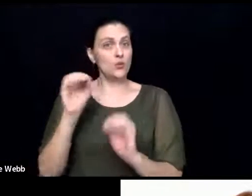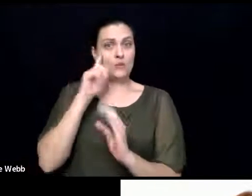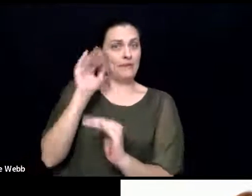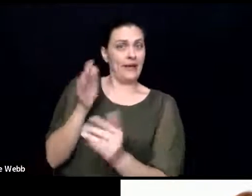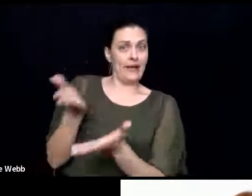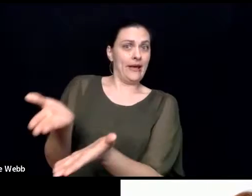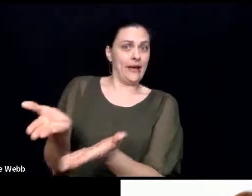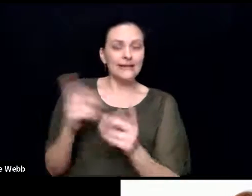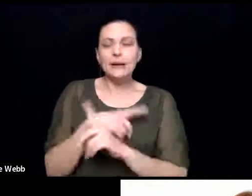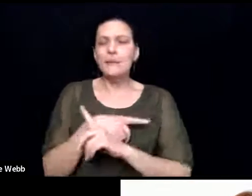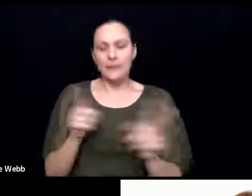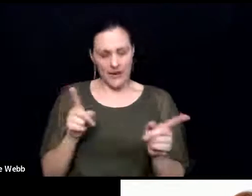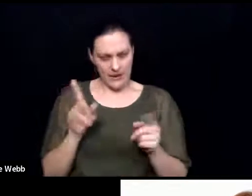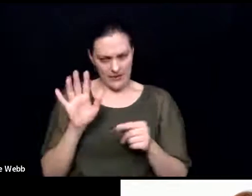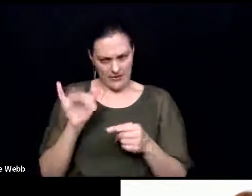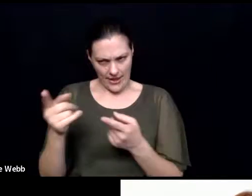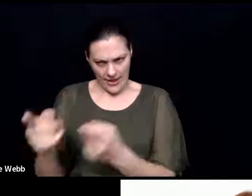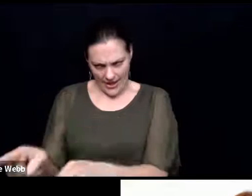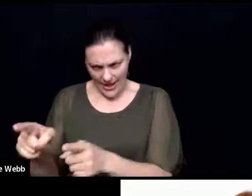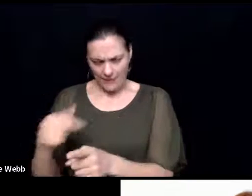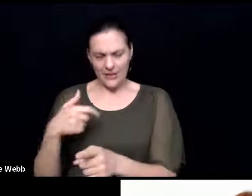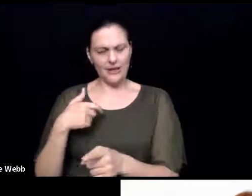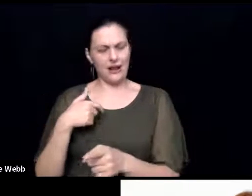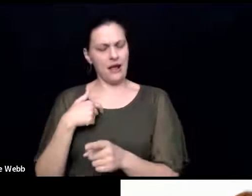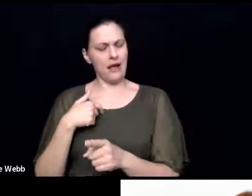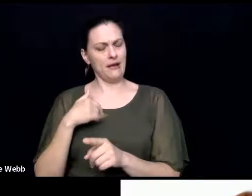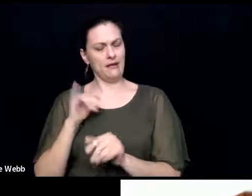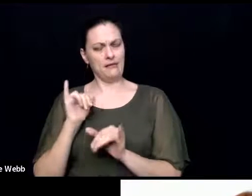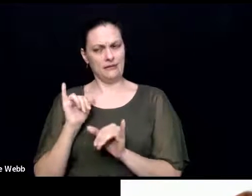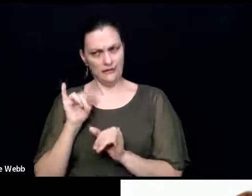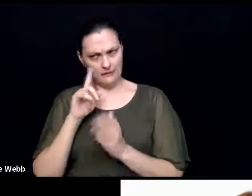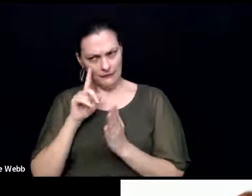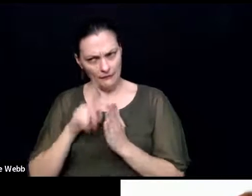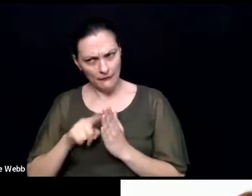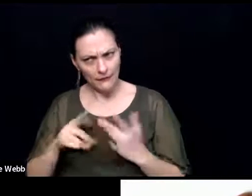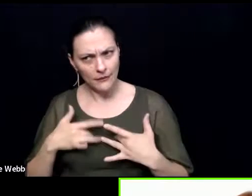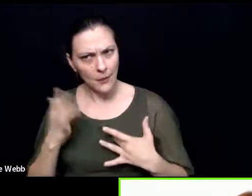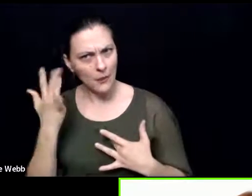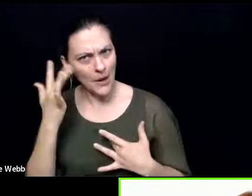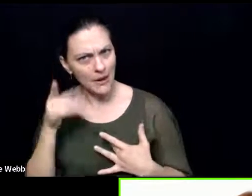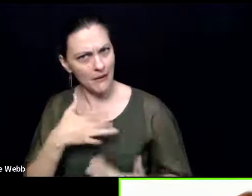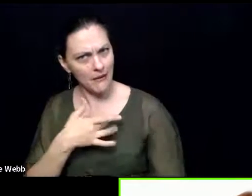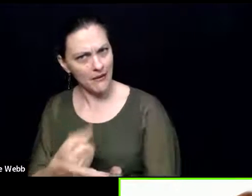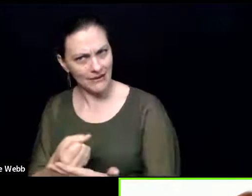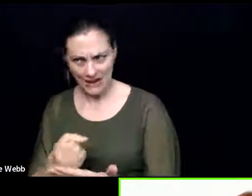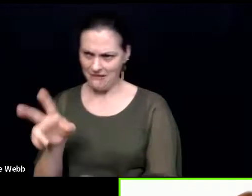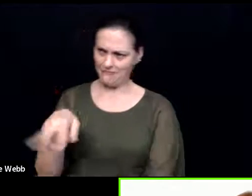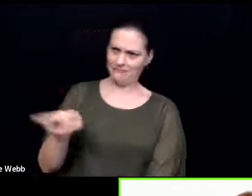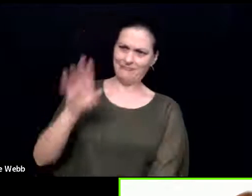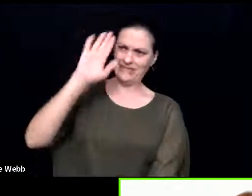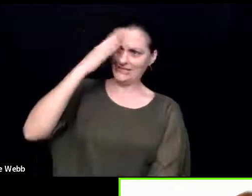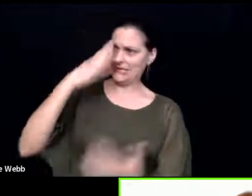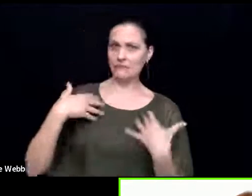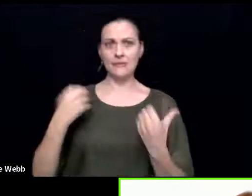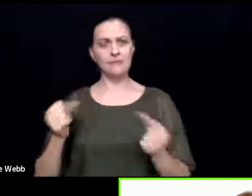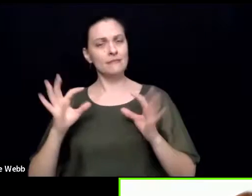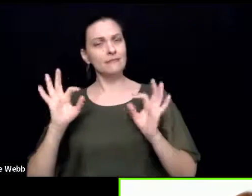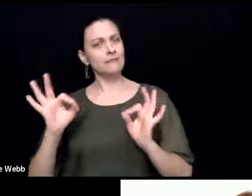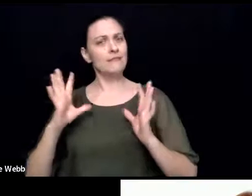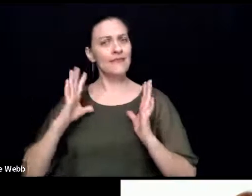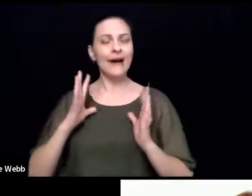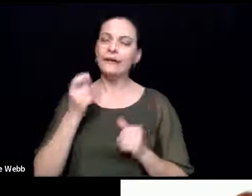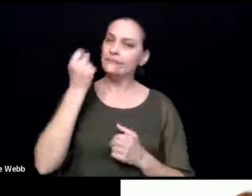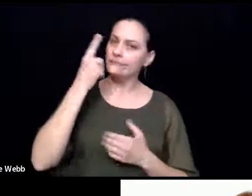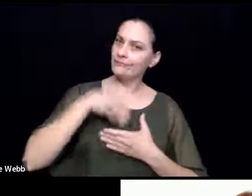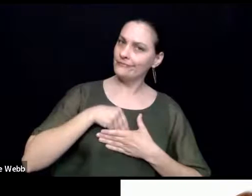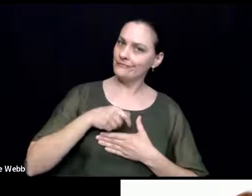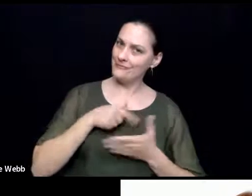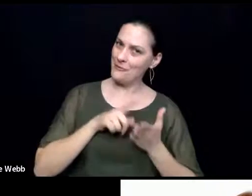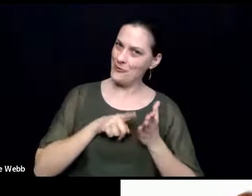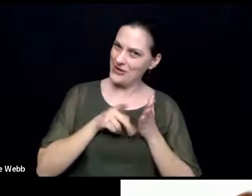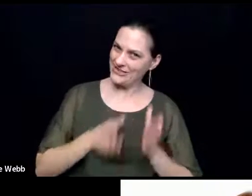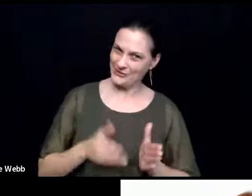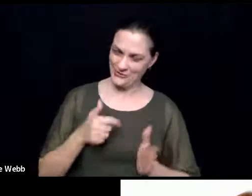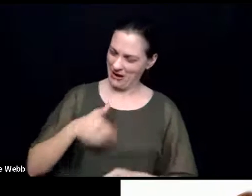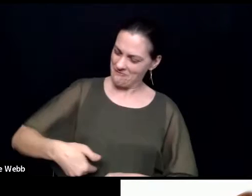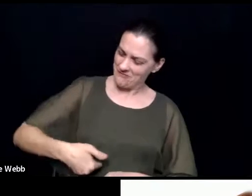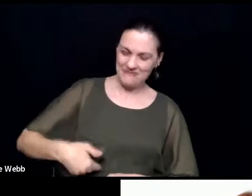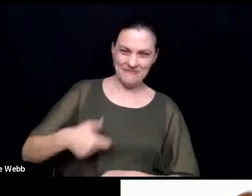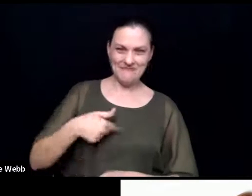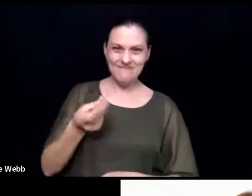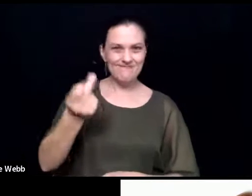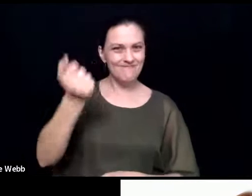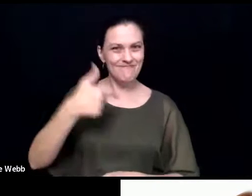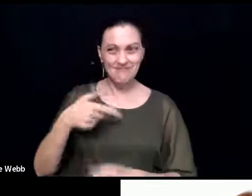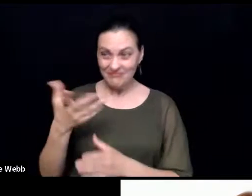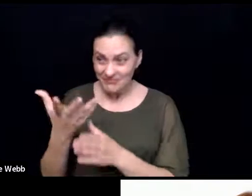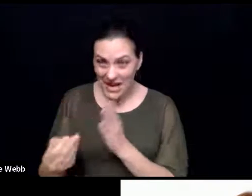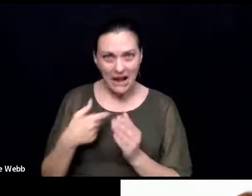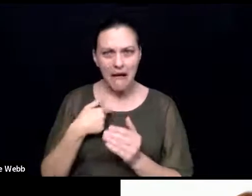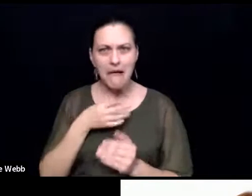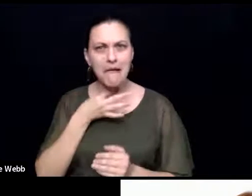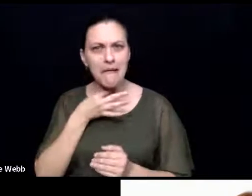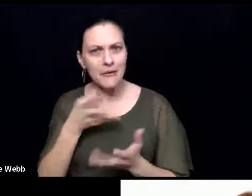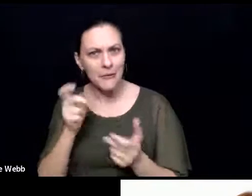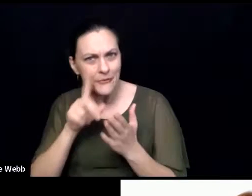find out why my dad died of a heart attack when he seemed healthy. I looked at the data and said wait